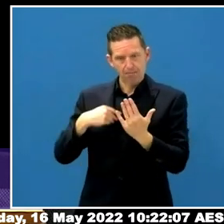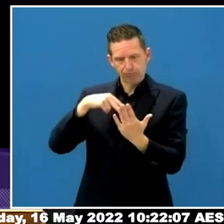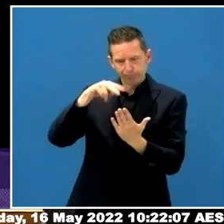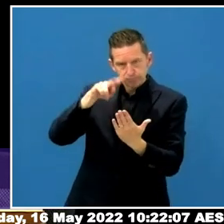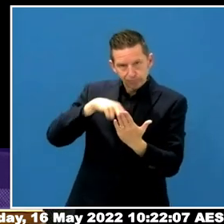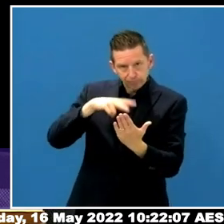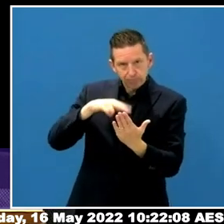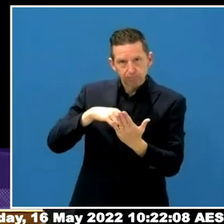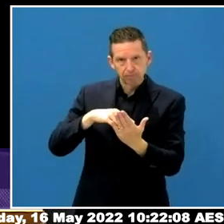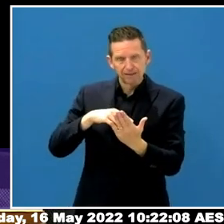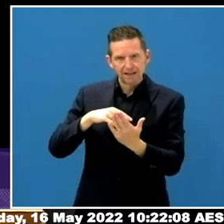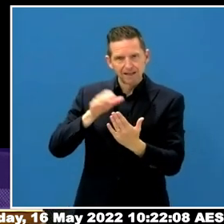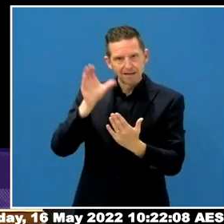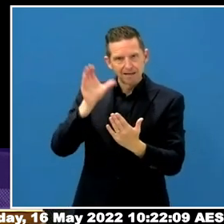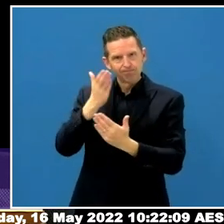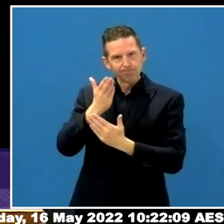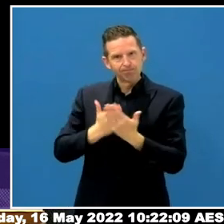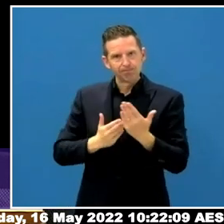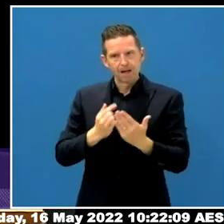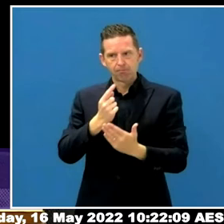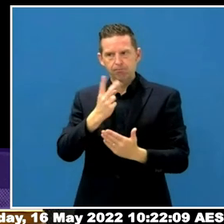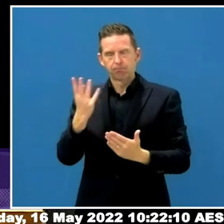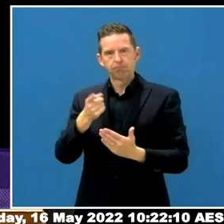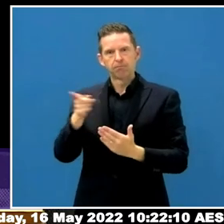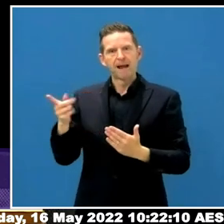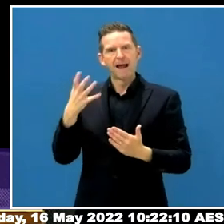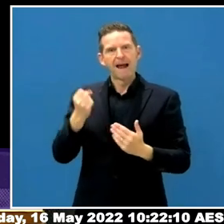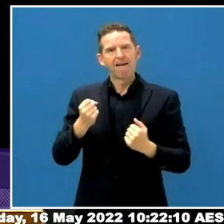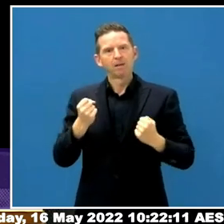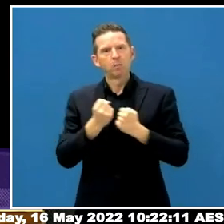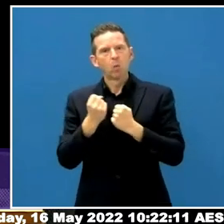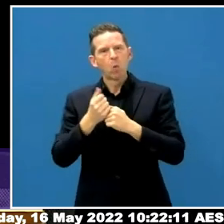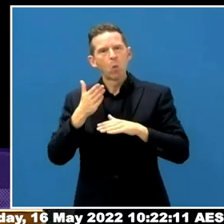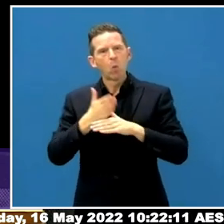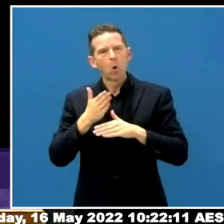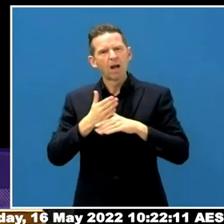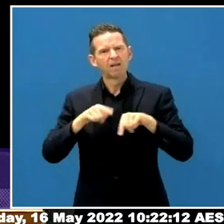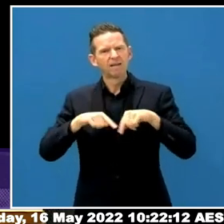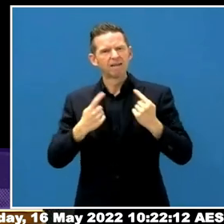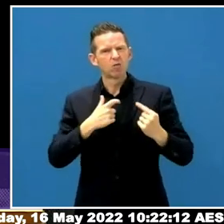Afford Lifestyle Assistants, Senior Lifestyle Assistants, Team Leaders and other